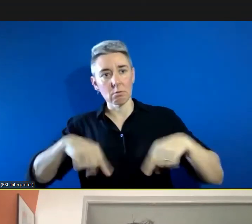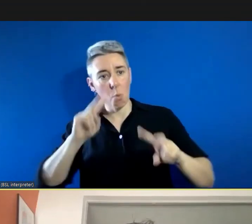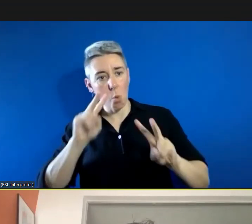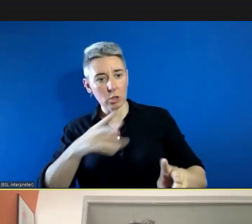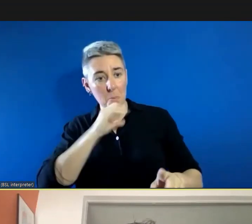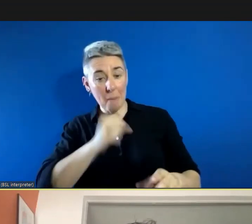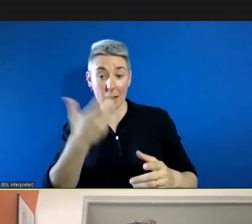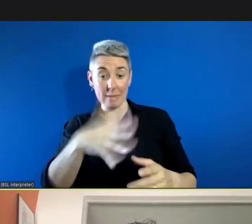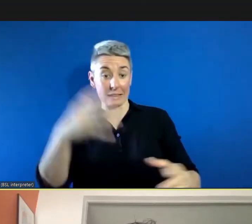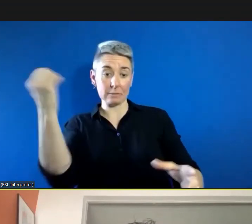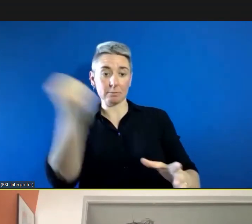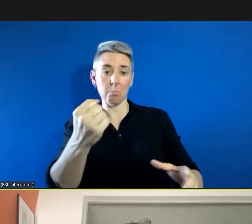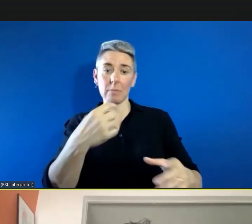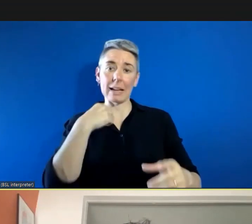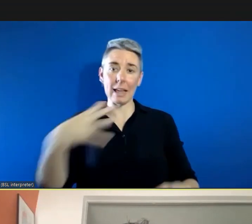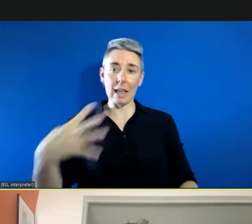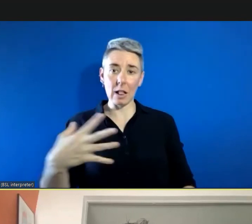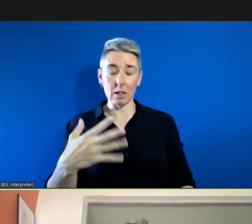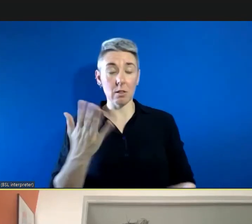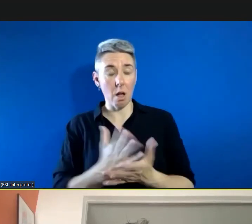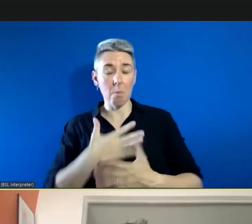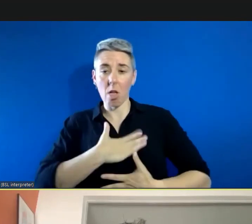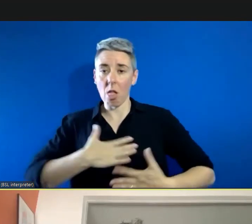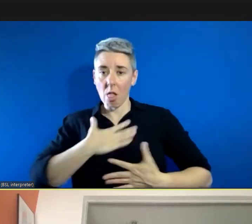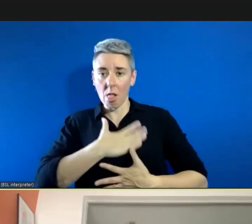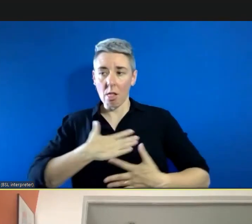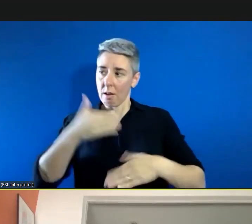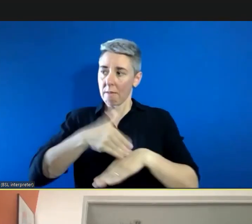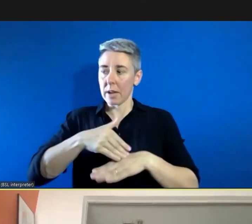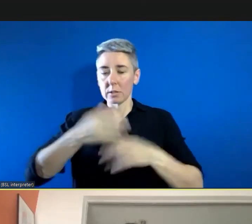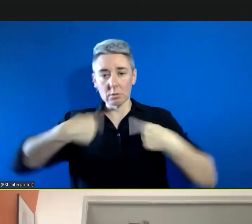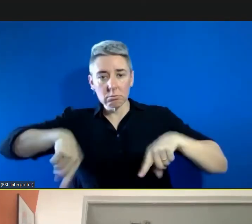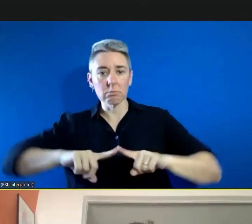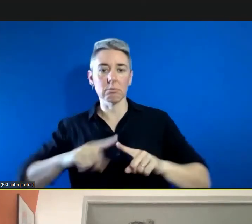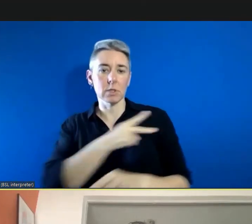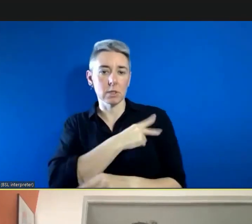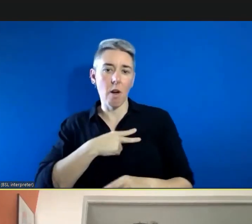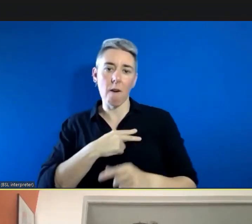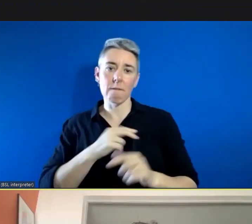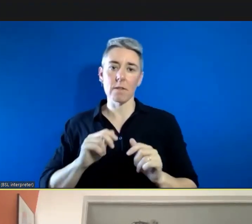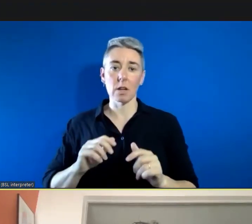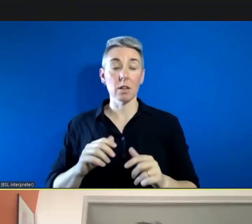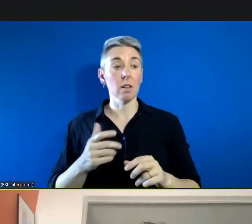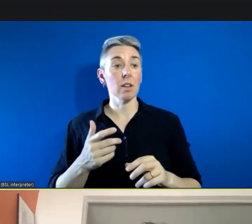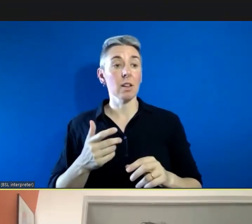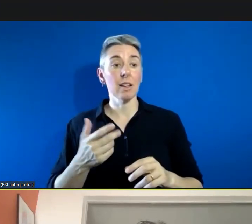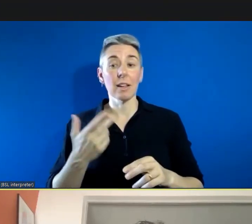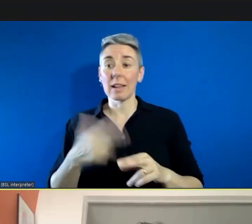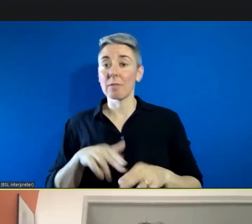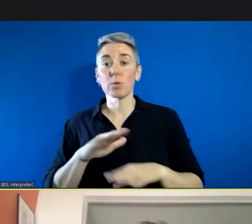colleagues, your staff, your wellbeing. The idea of not doing it in a pandemic leaves a frontline